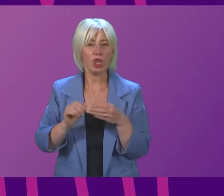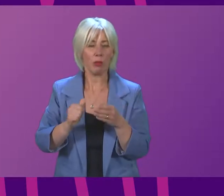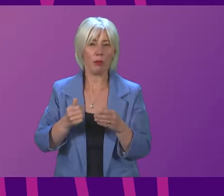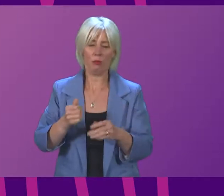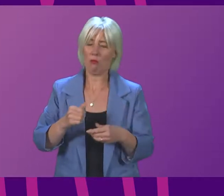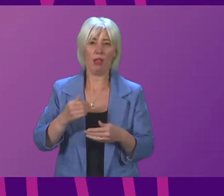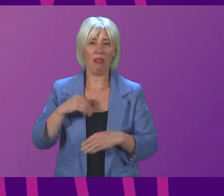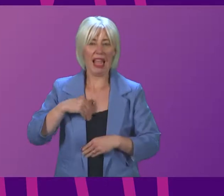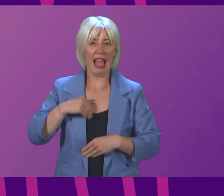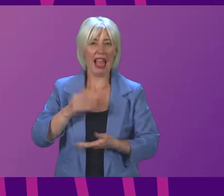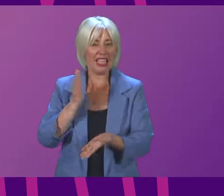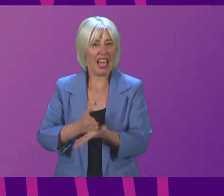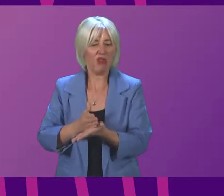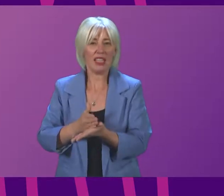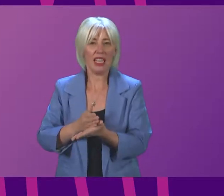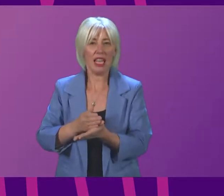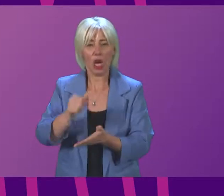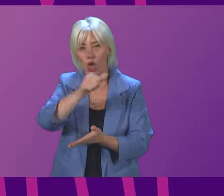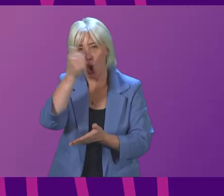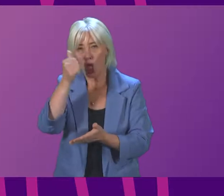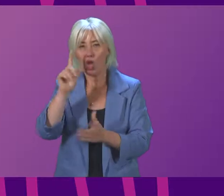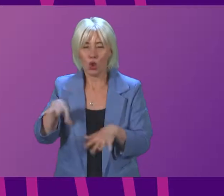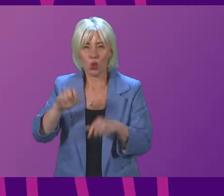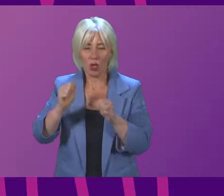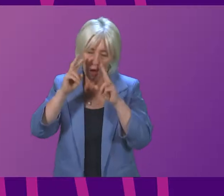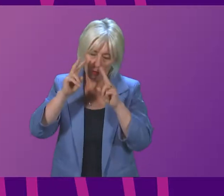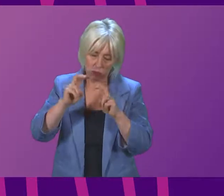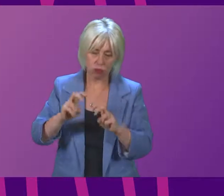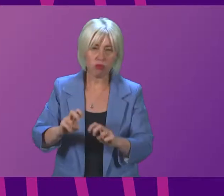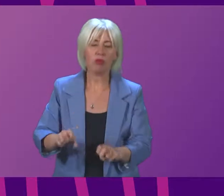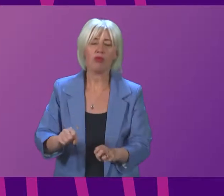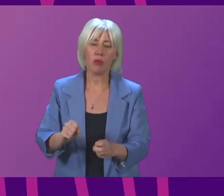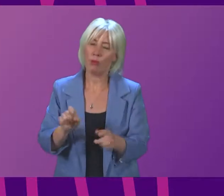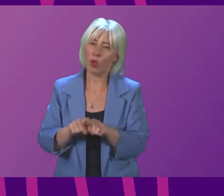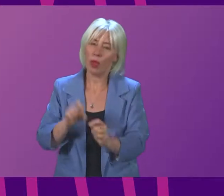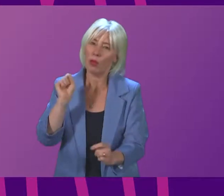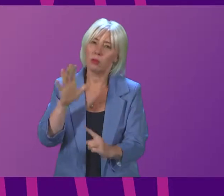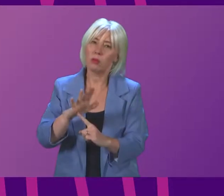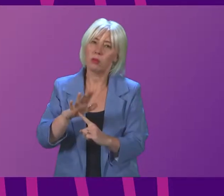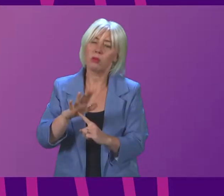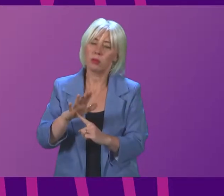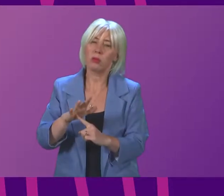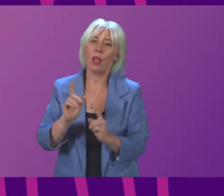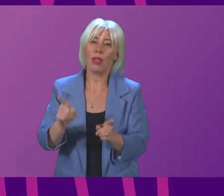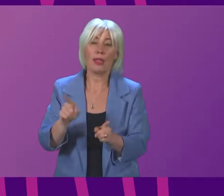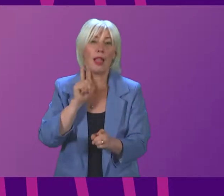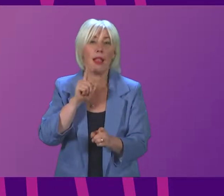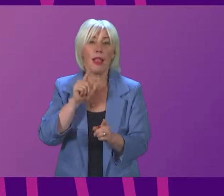knowledge needed to undertake the inquiry. I note in particular Lady Poole’s high degree of